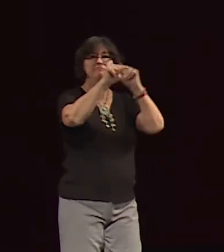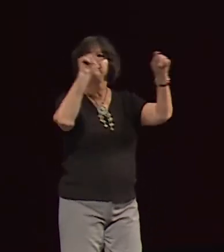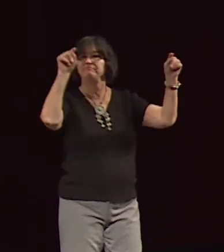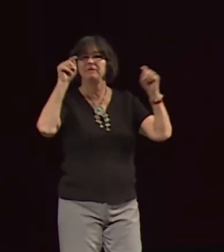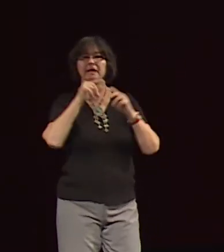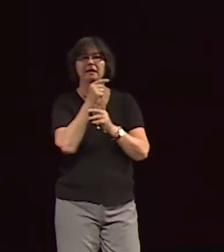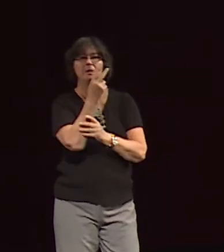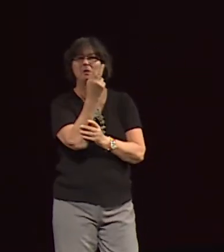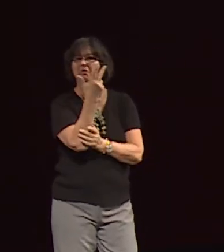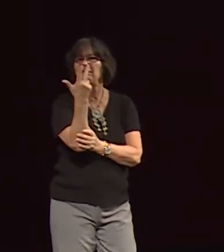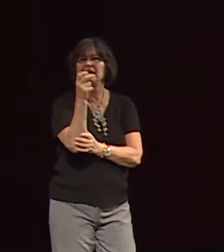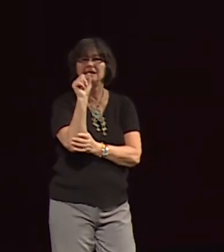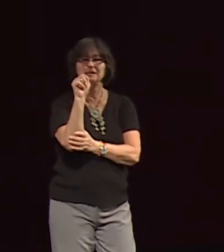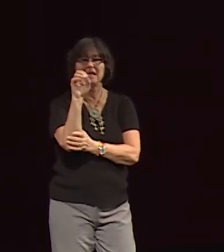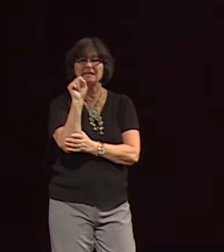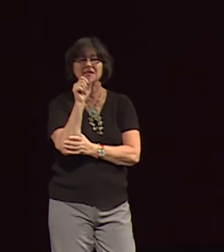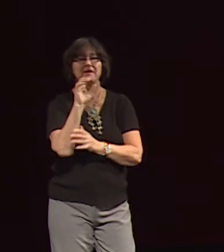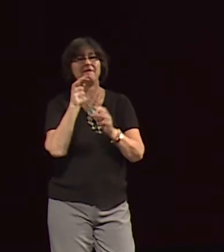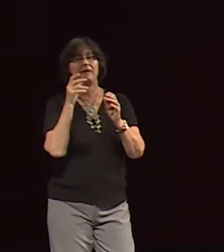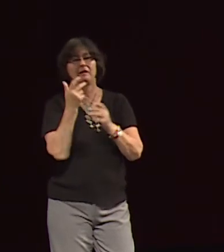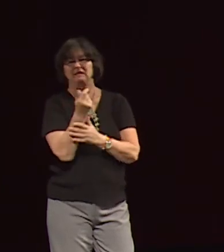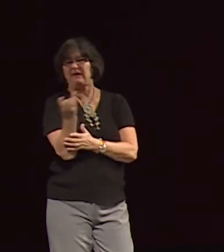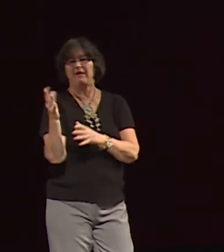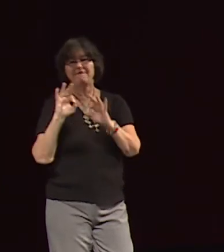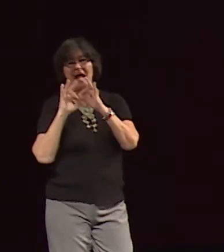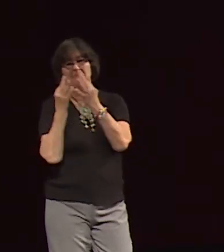There are two or three states